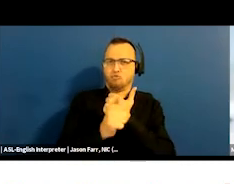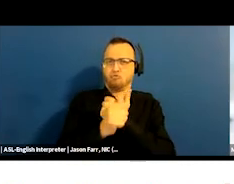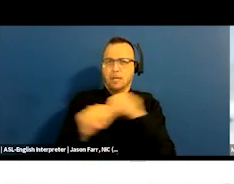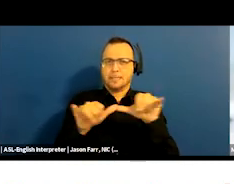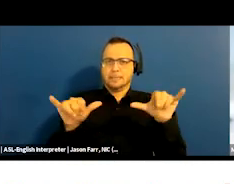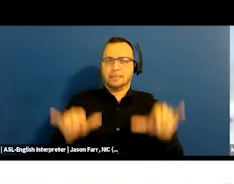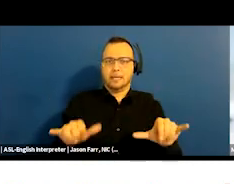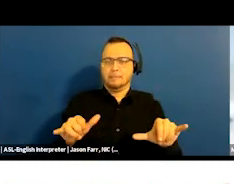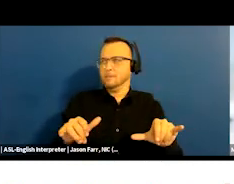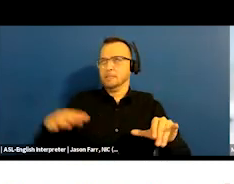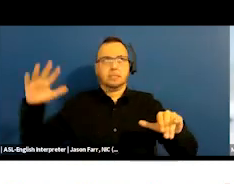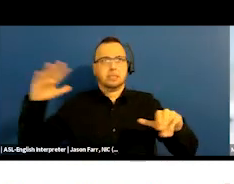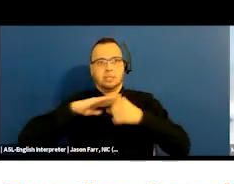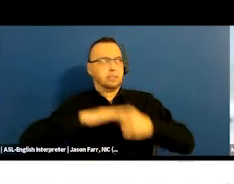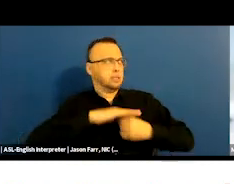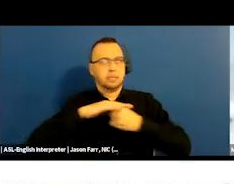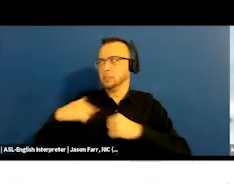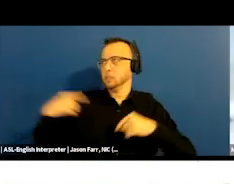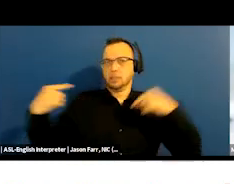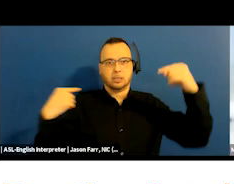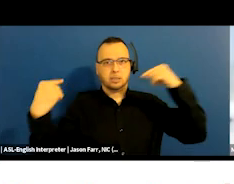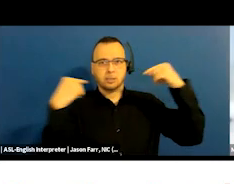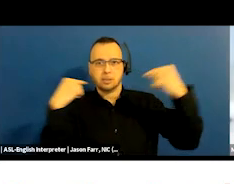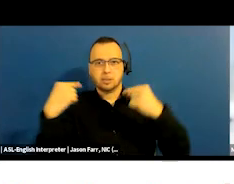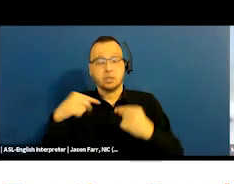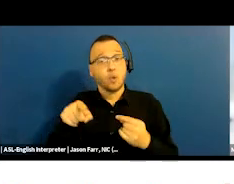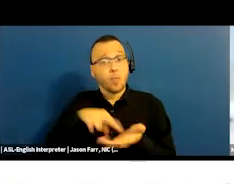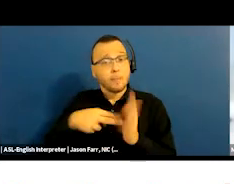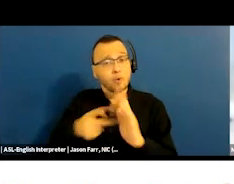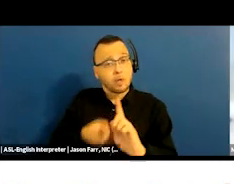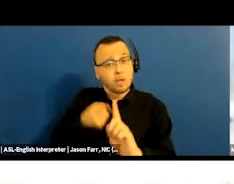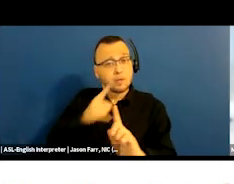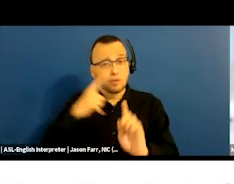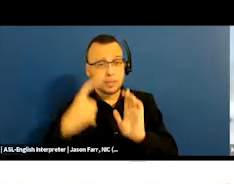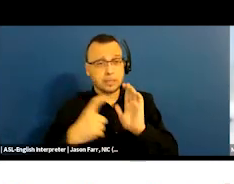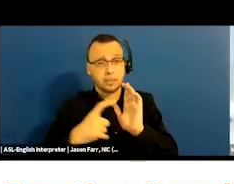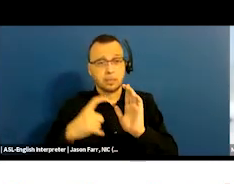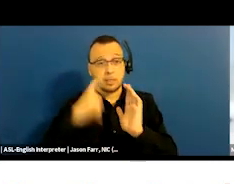And here, just a quick depiction that when individuals are escalated or experiencing trauma,